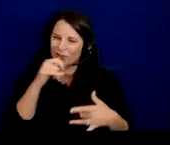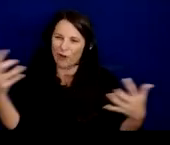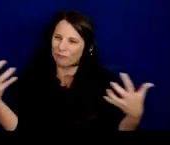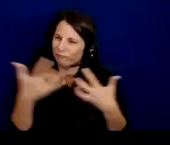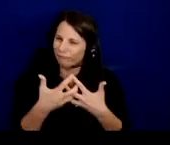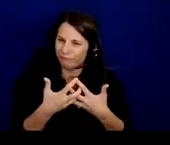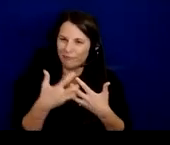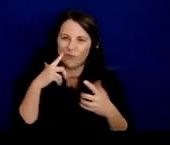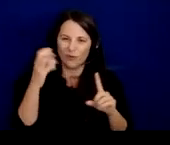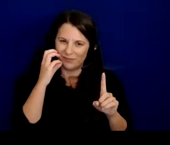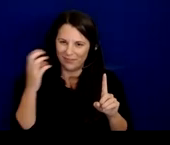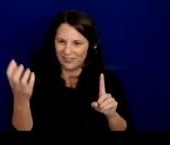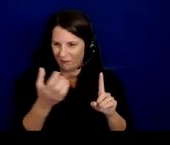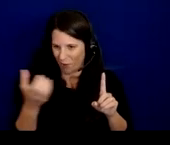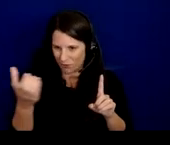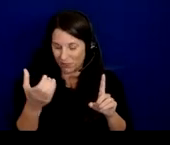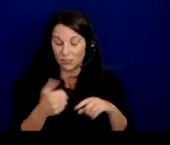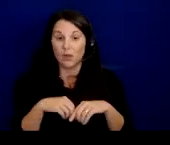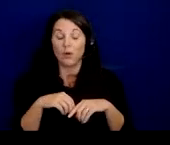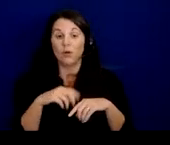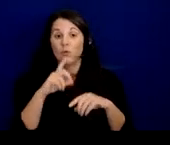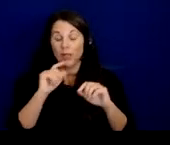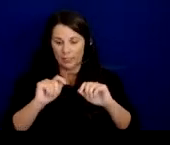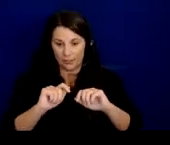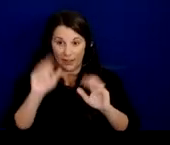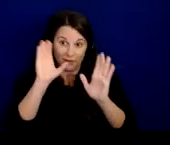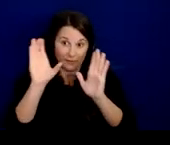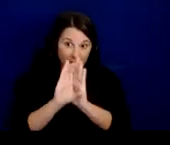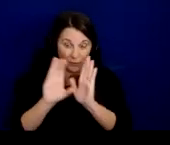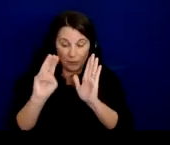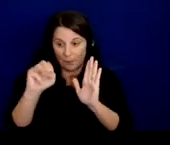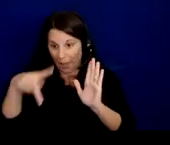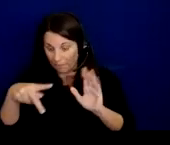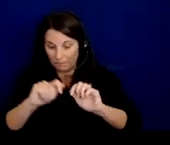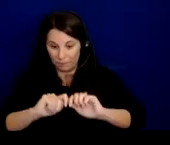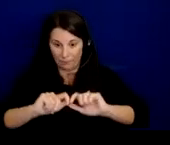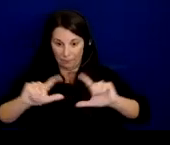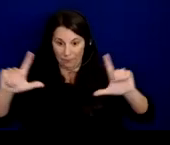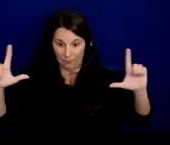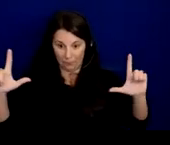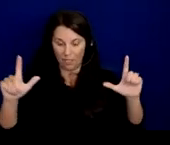So instead of like, you know, expanding photos, expanding maps, trying to find out where they're going to go, the students said, well, why don't we just